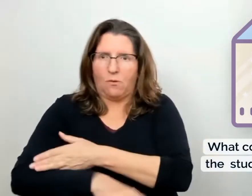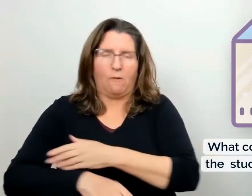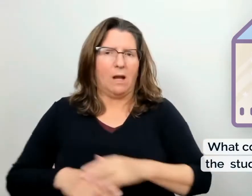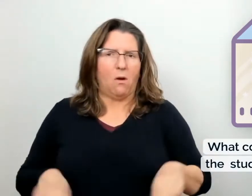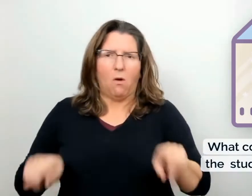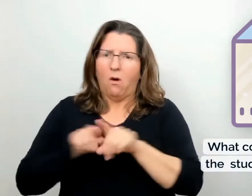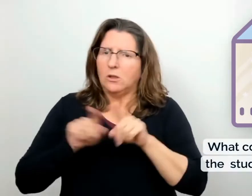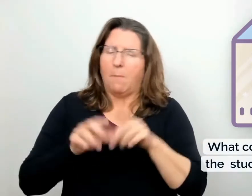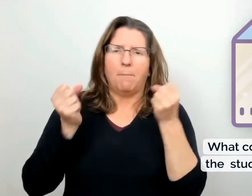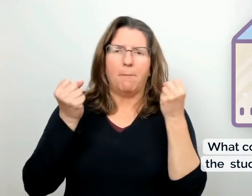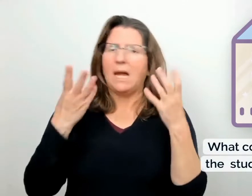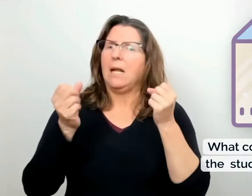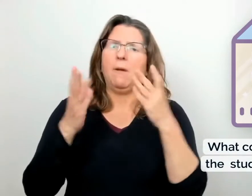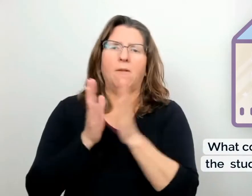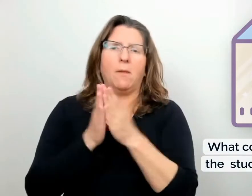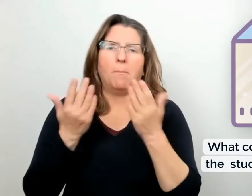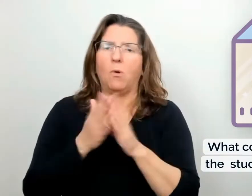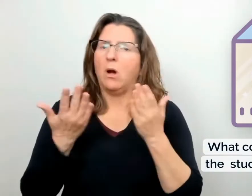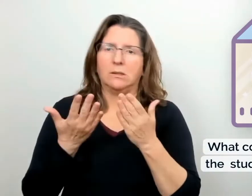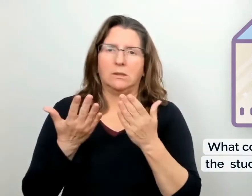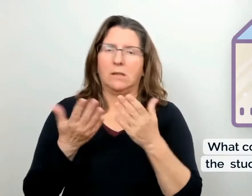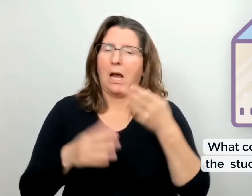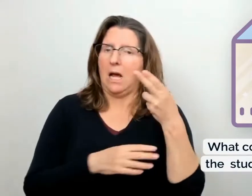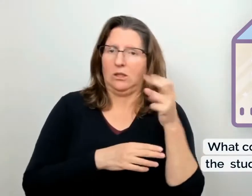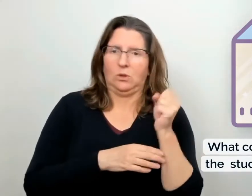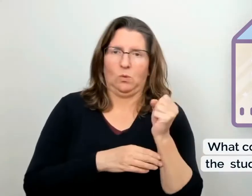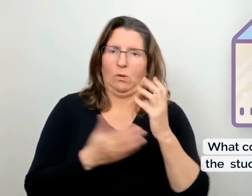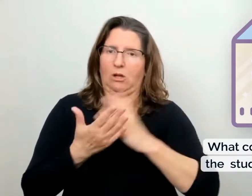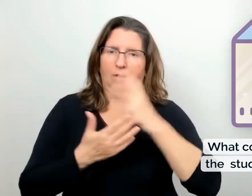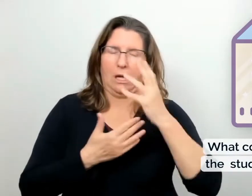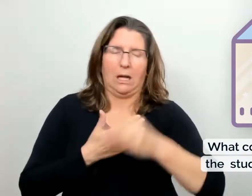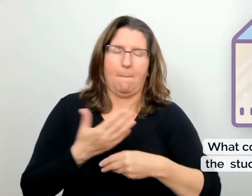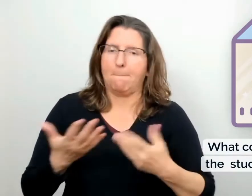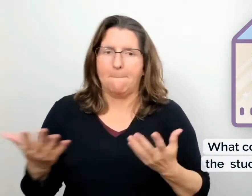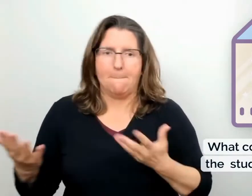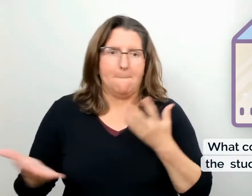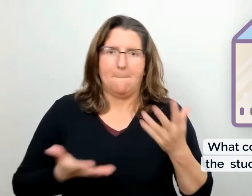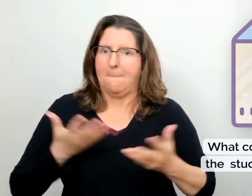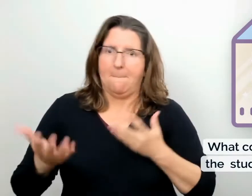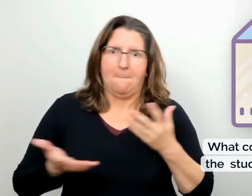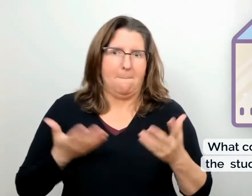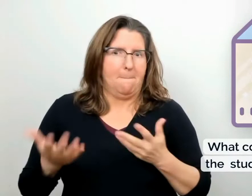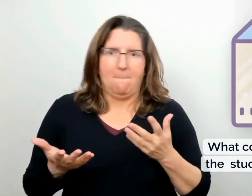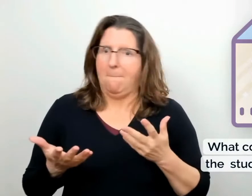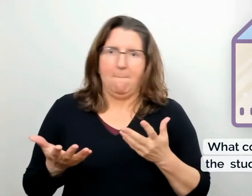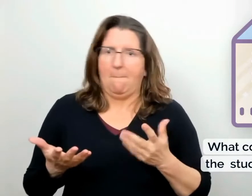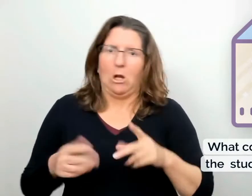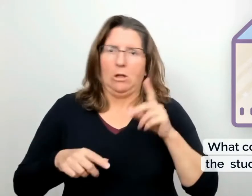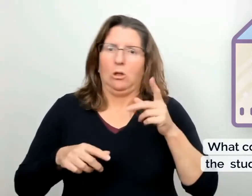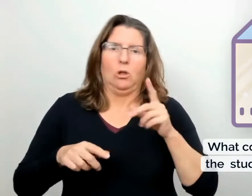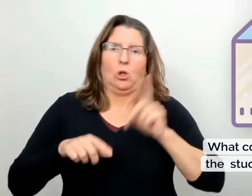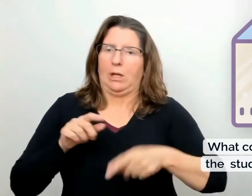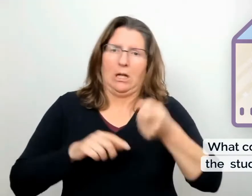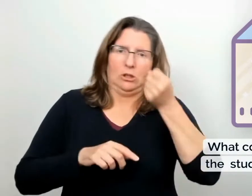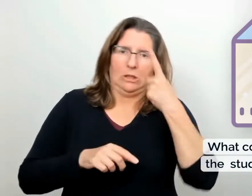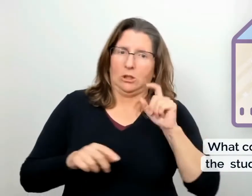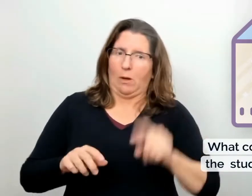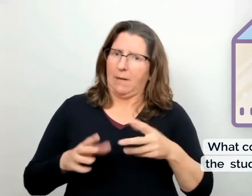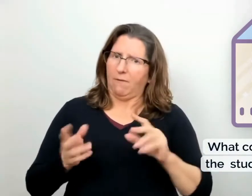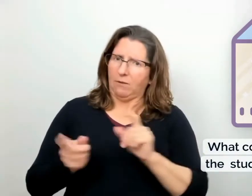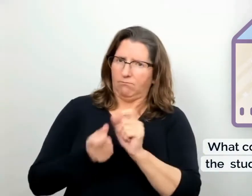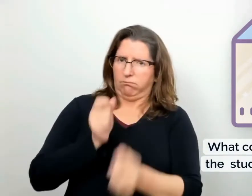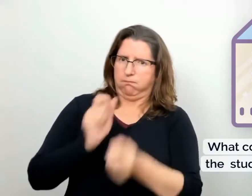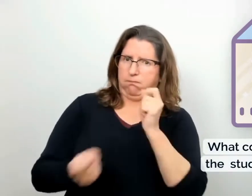High school textbooks were too advanced. So that's one area in which I had to make adjustments.